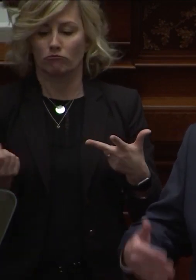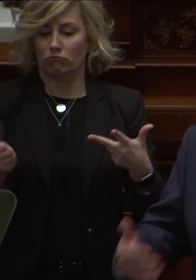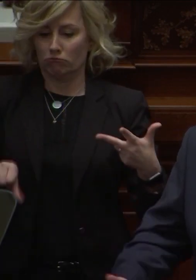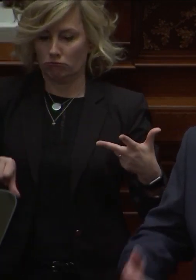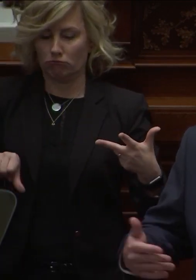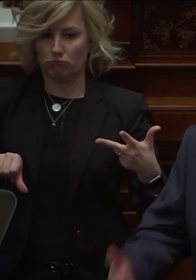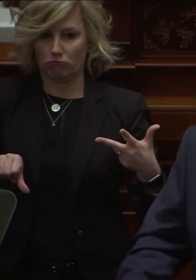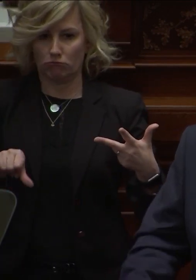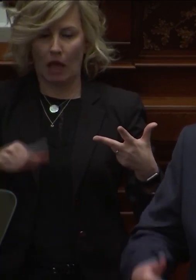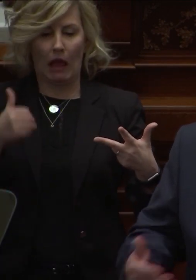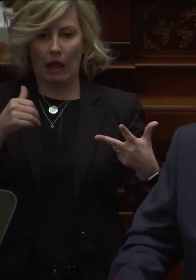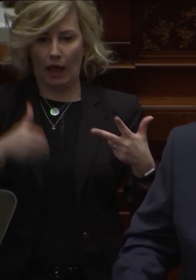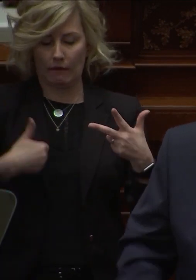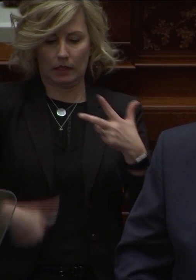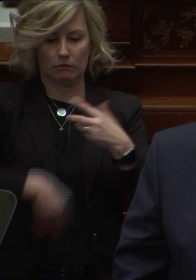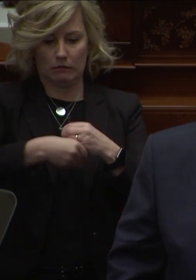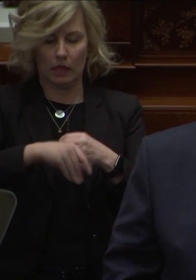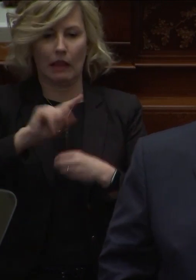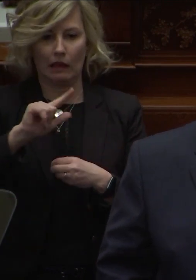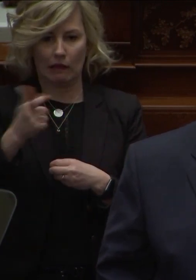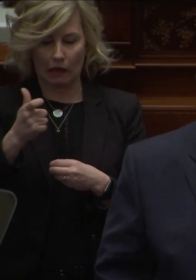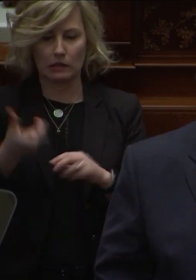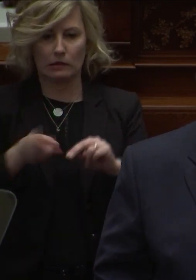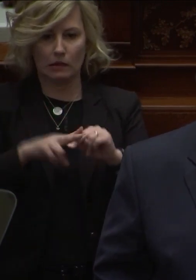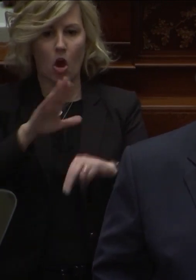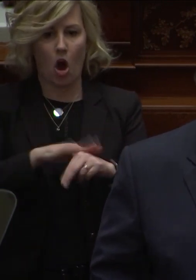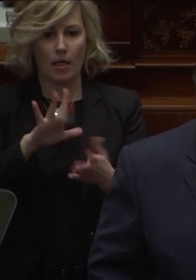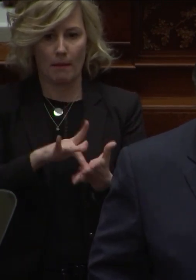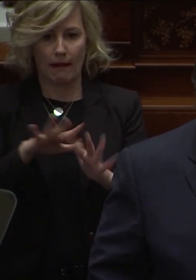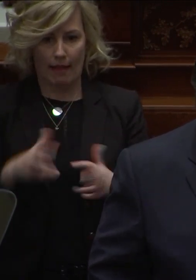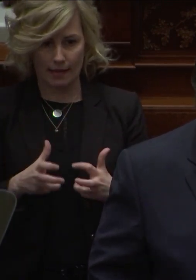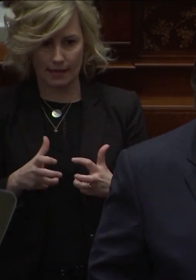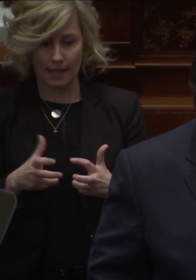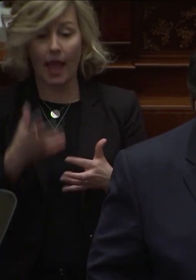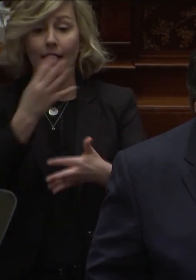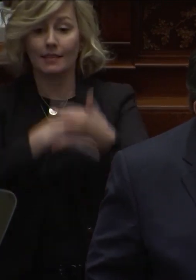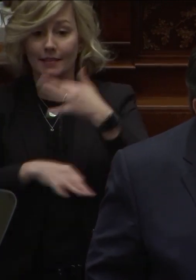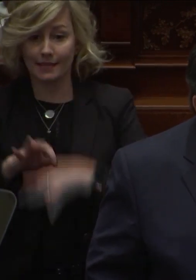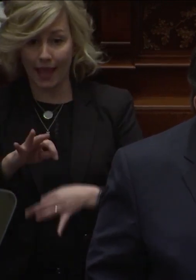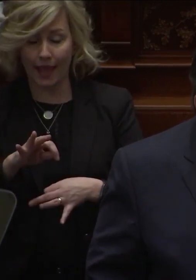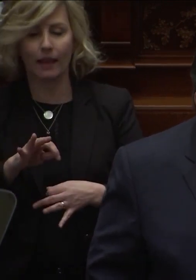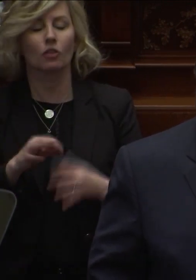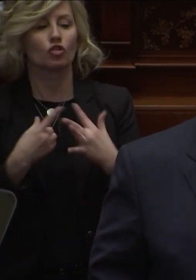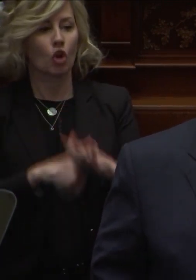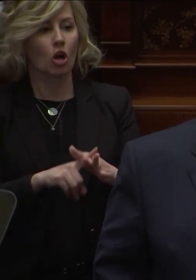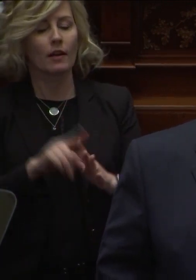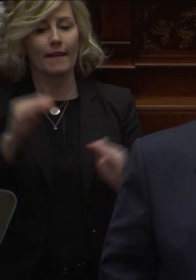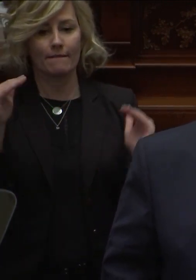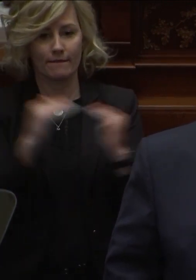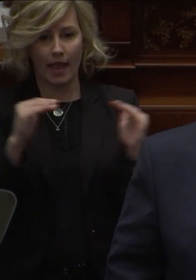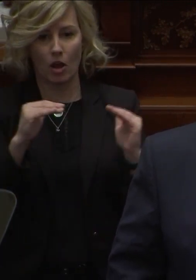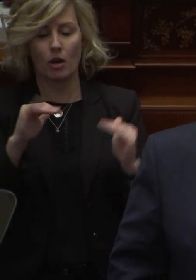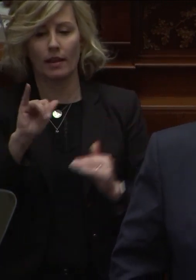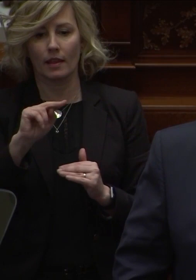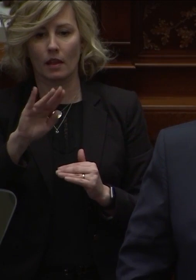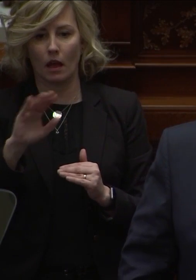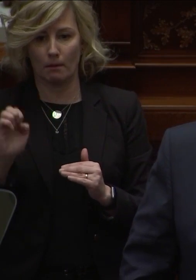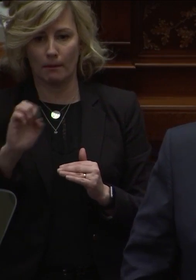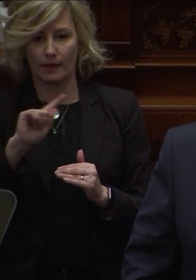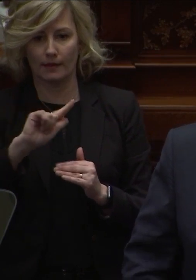THAT MEANS PAYING ALMOST A THOUSAND DOLLARS MORE IN INCOME TAXES AND THEIR PROPERTY TAXES WILL CONTINUE THEIR UPWARD MARCH AS THEY ALWAYS HAVE.